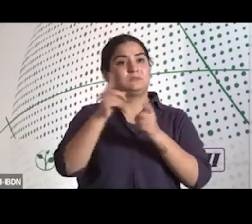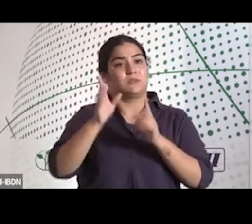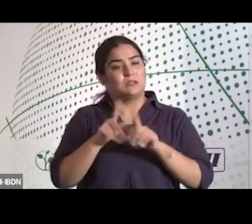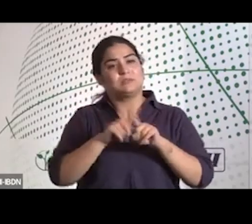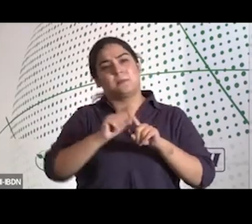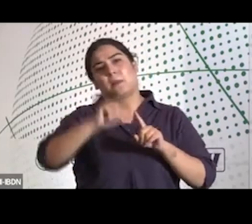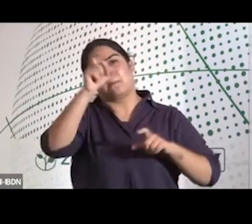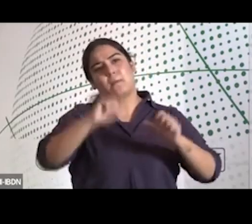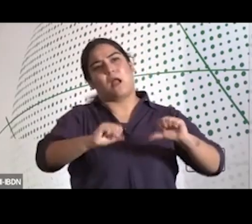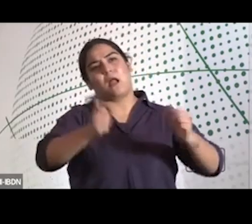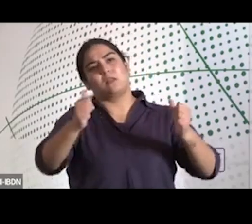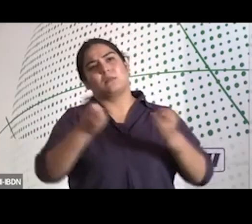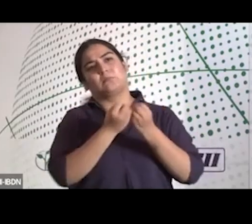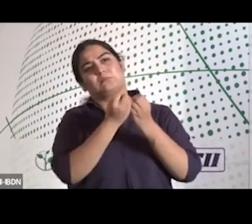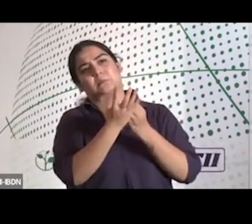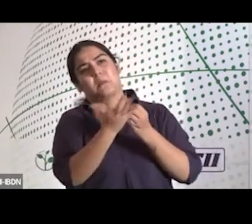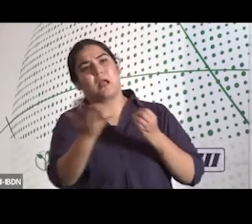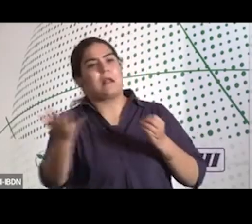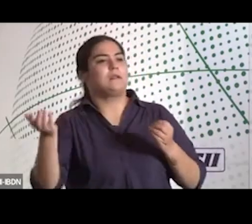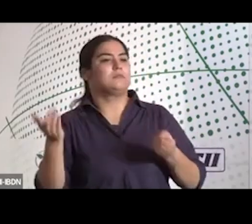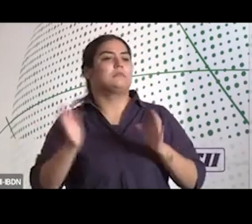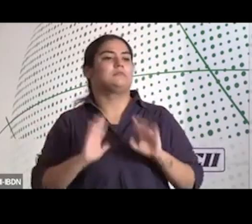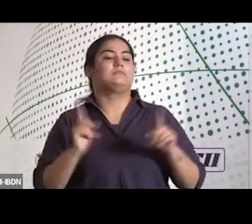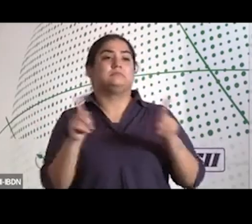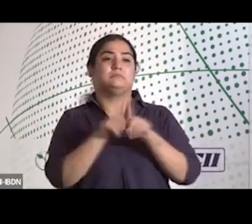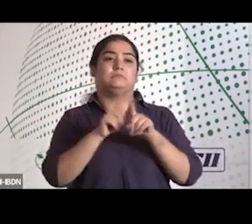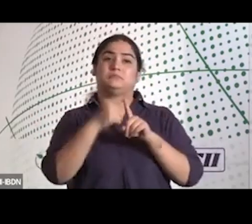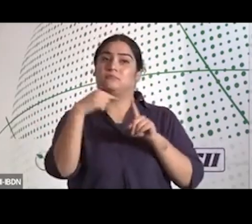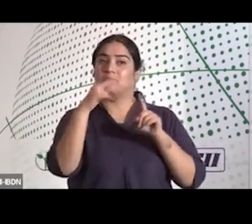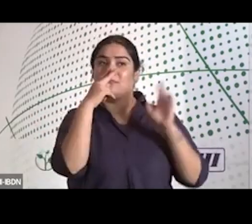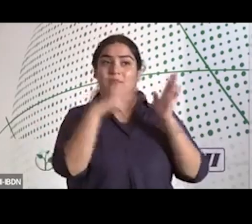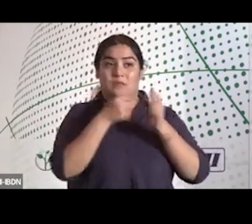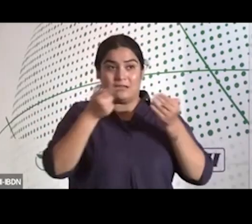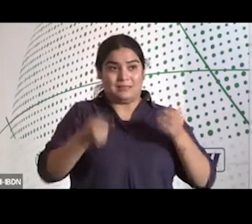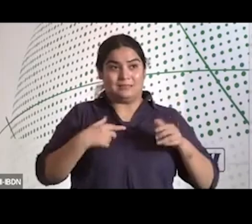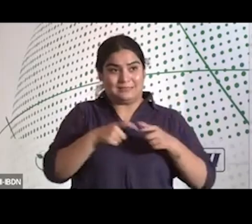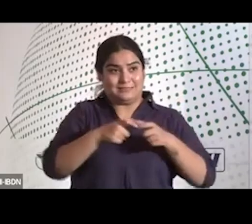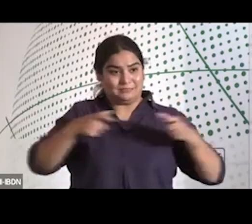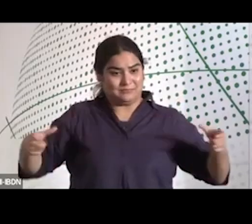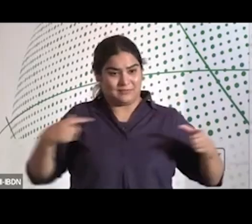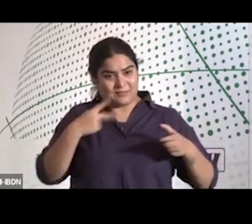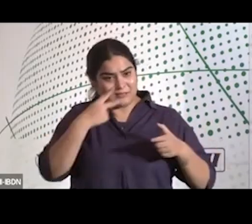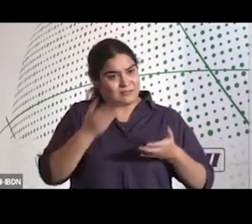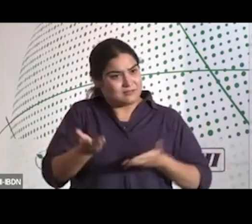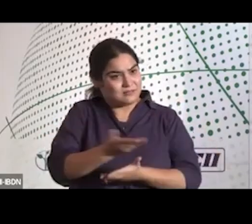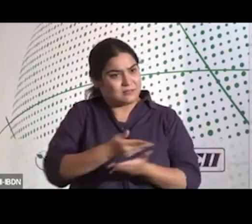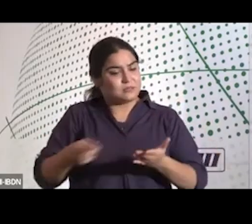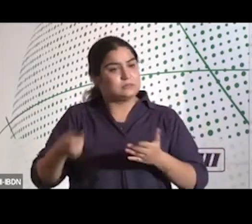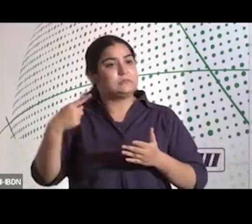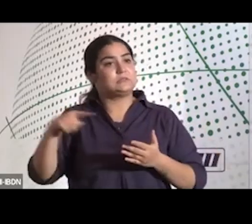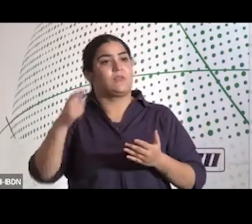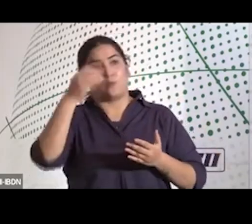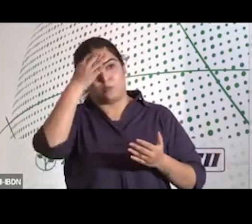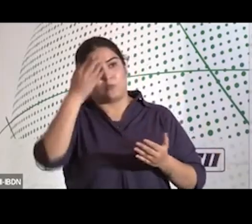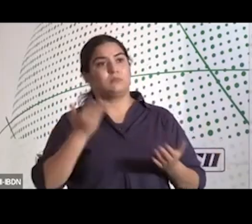All of them are saying that, listen, this space, this issue has be cracked.